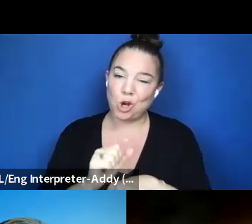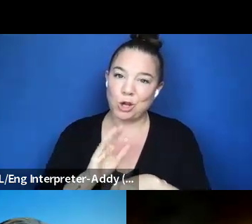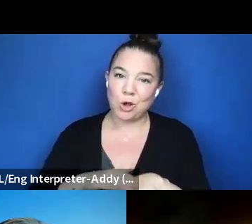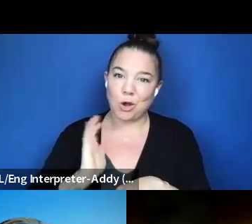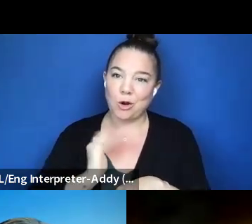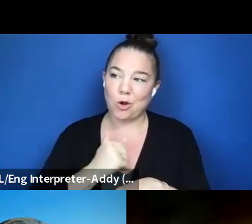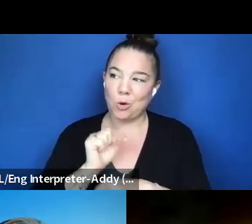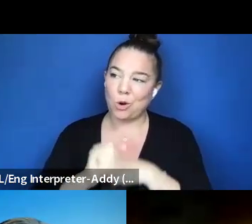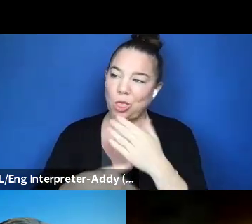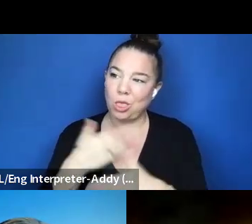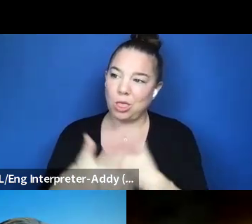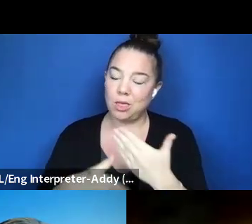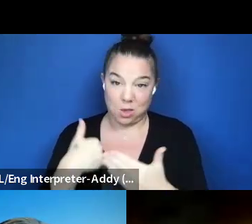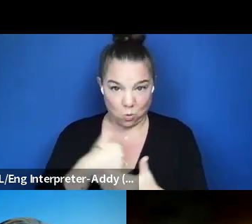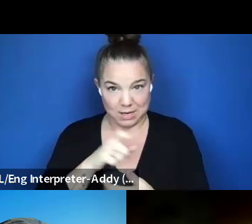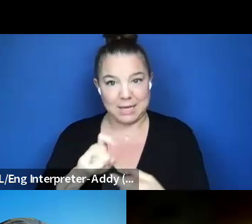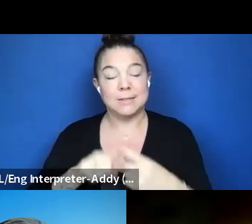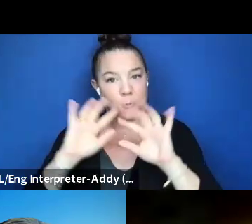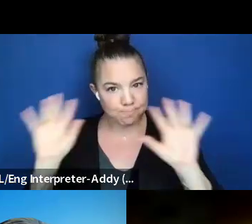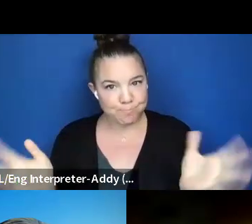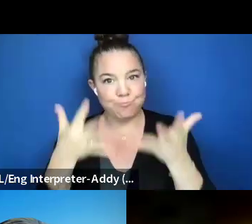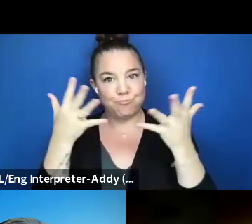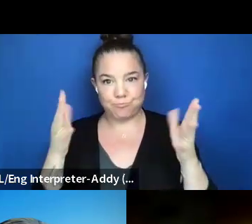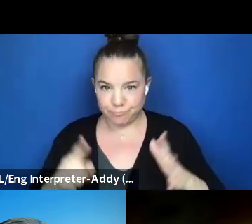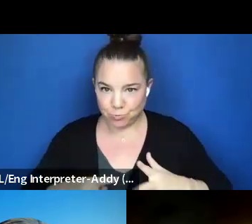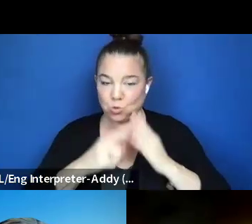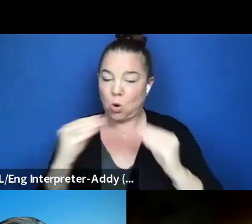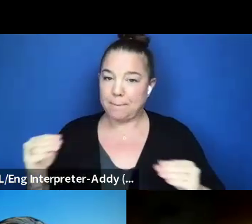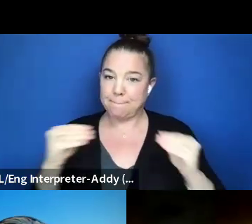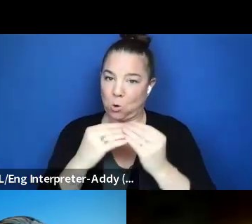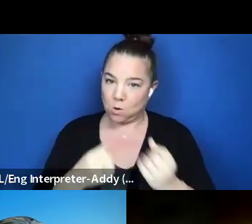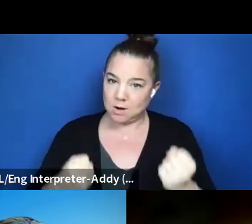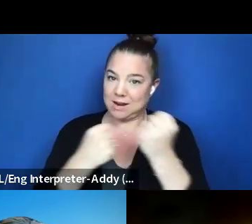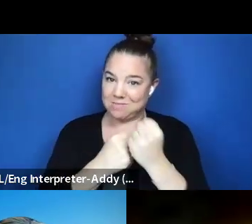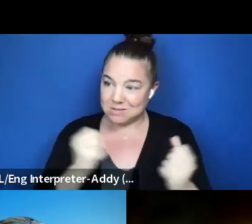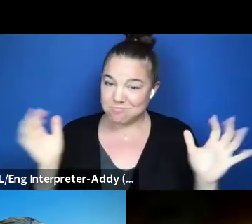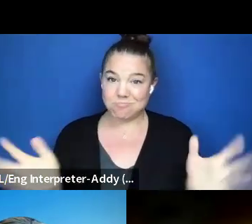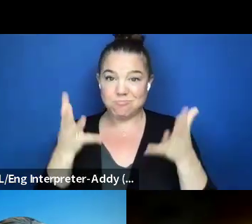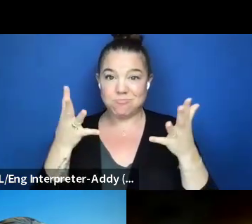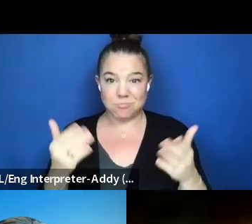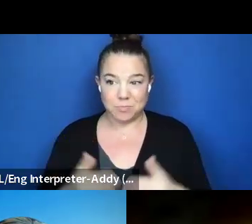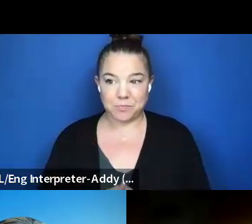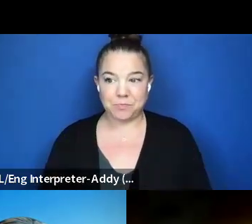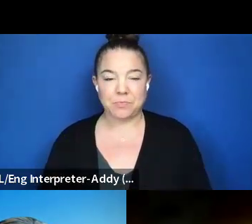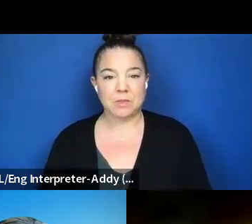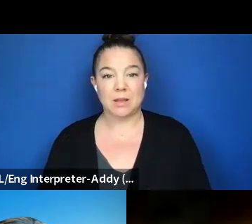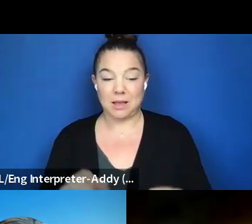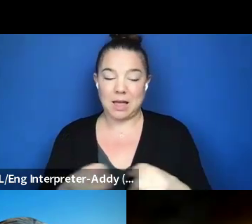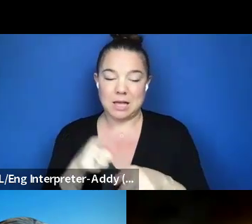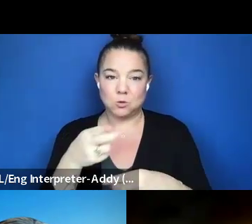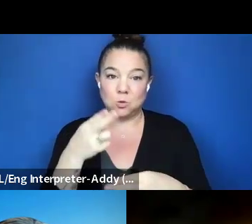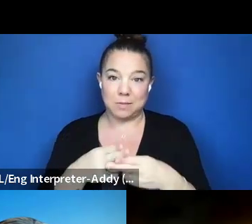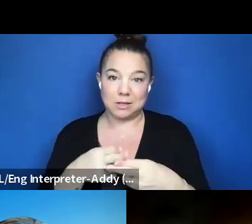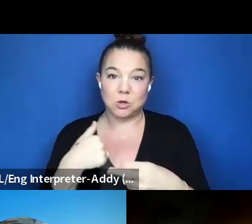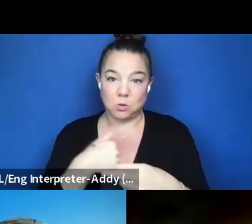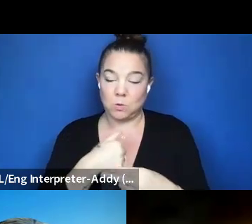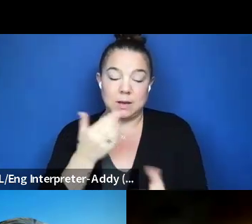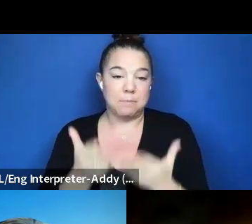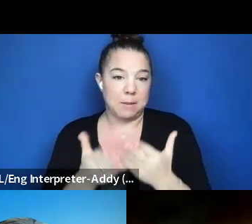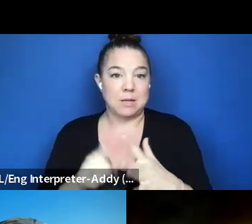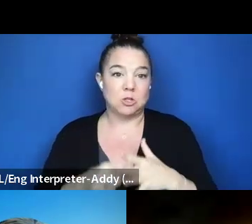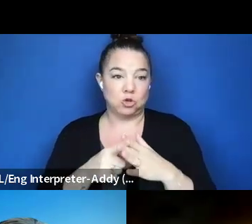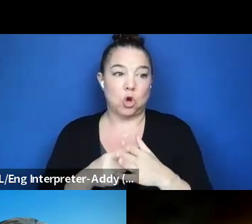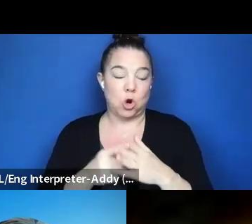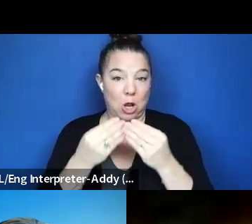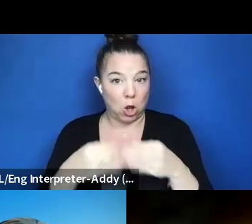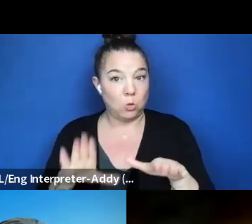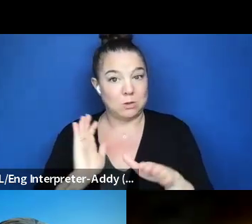Don Posh: and I think we need to ratchet up our advocacy severely. Otherwise, as you did mention, we might start losing some of the gains we got in the past.